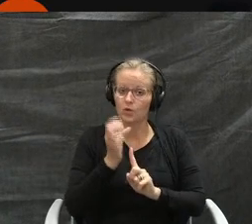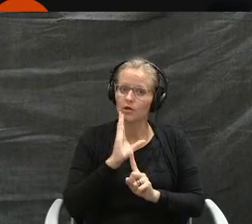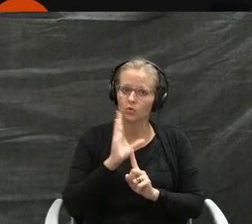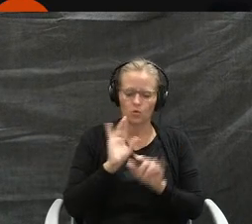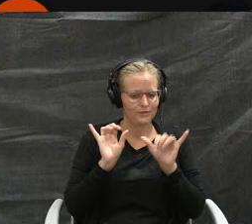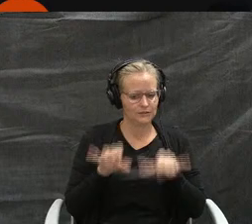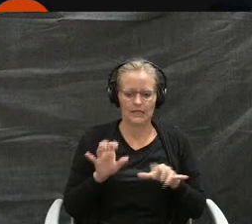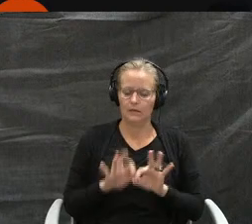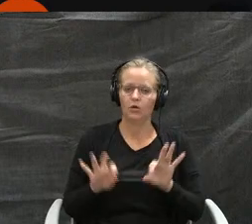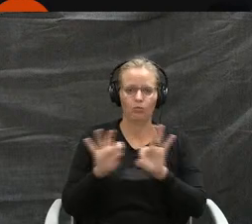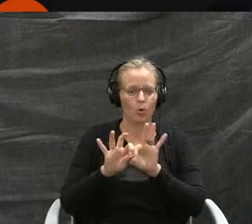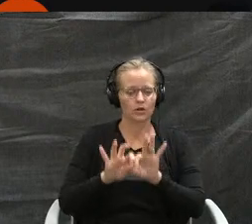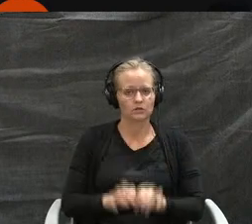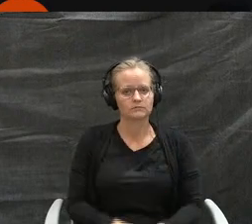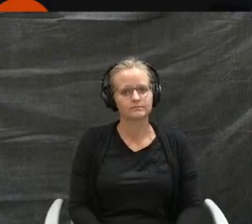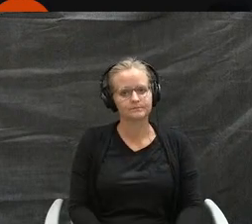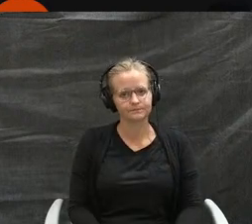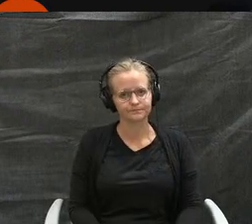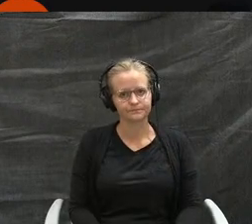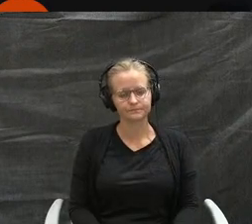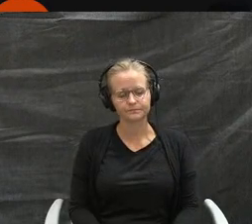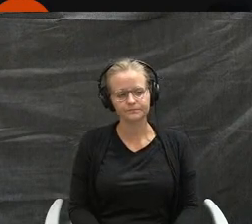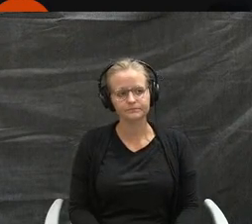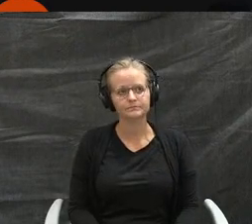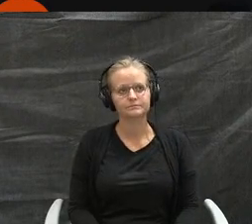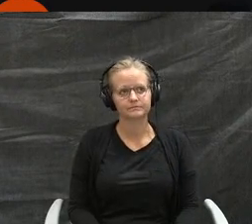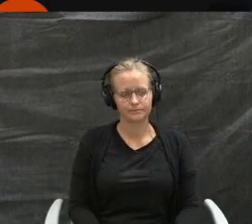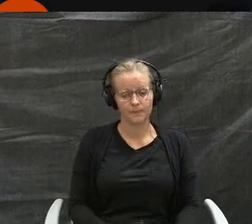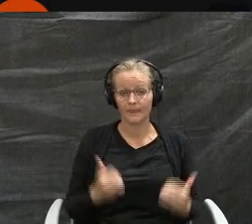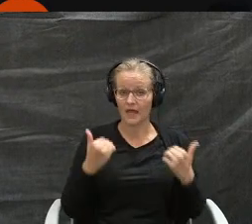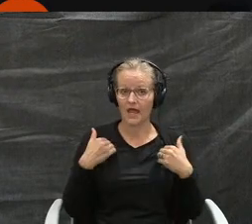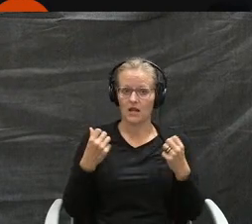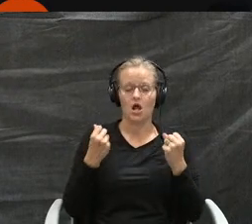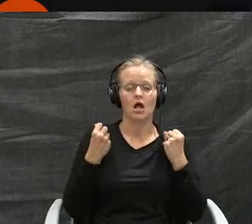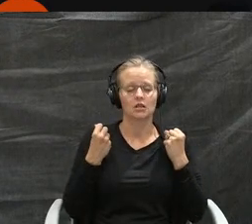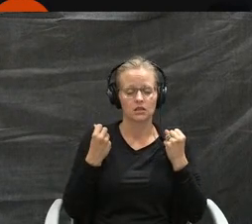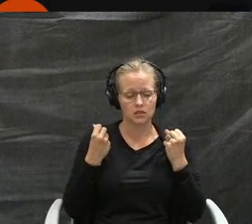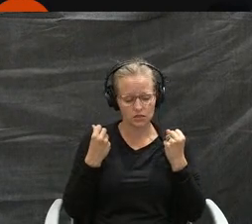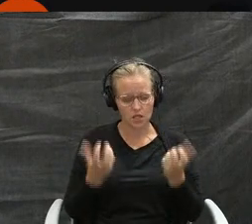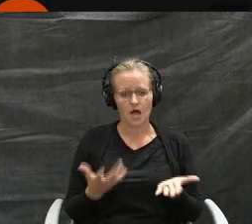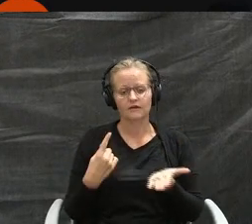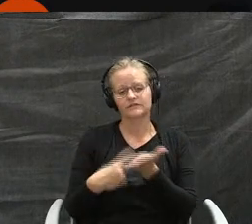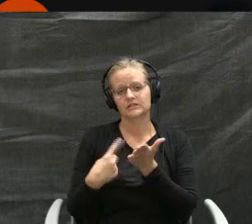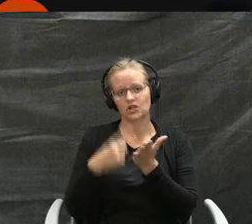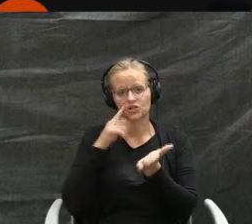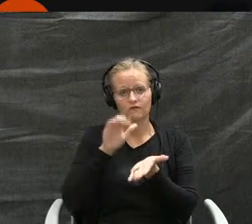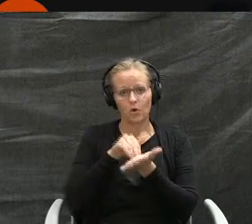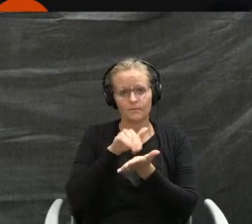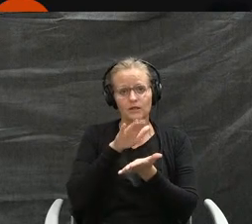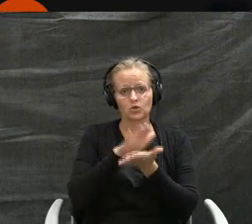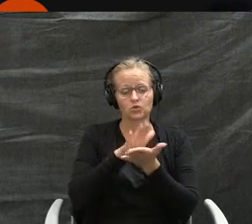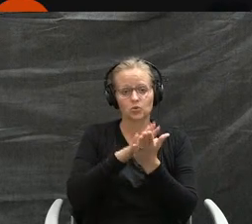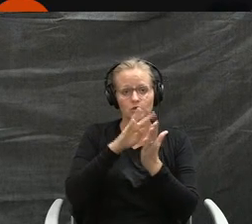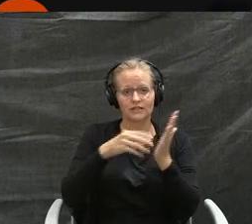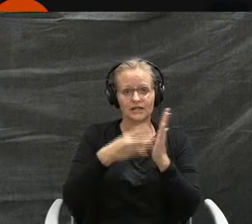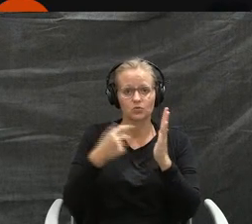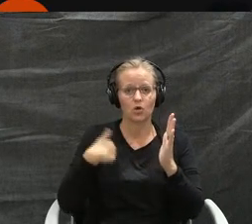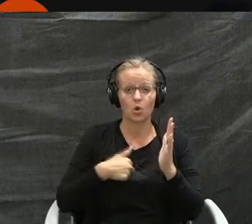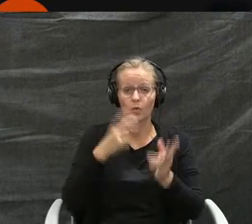teach them. We have lots of discussion about the middle school schedule when we look back to last year and we think